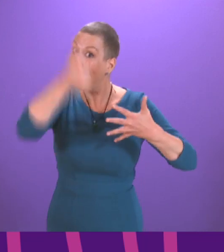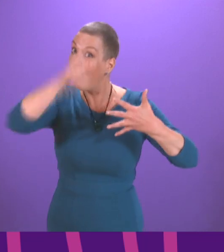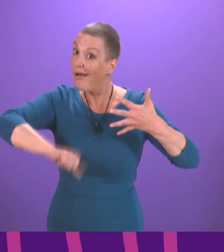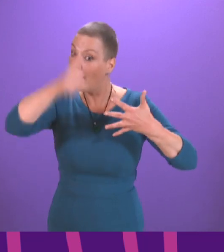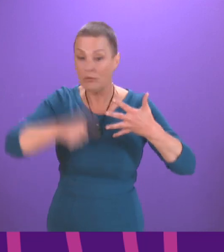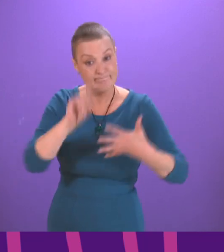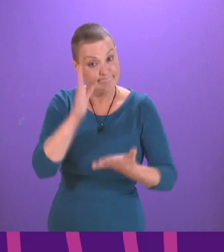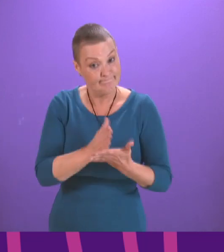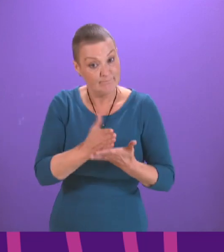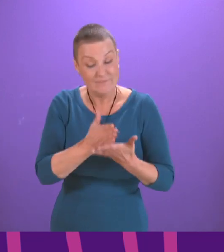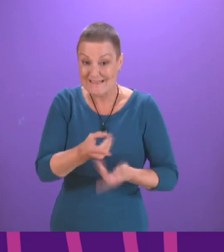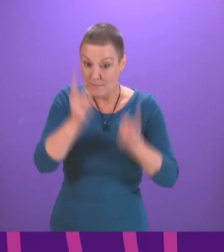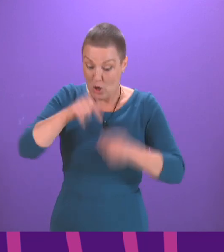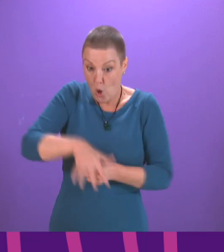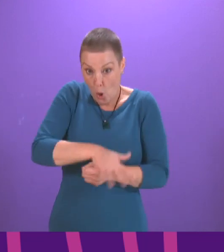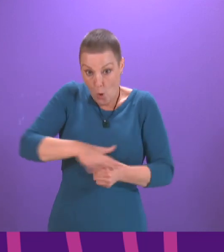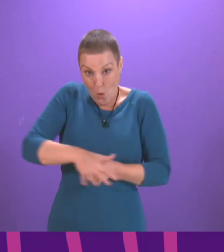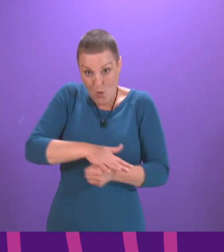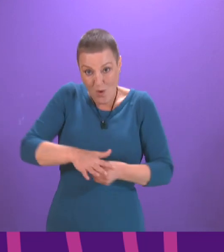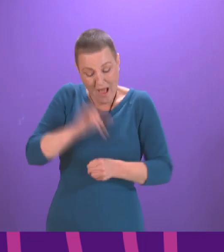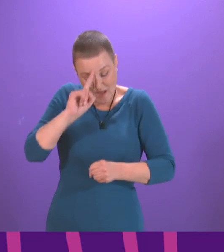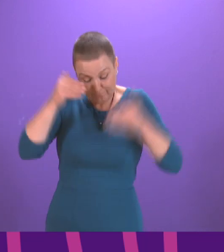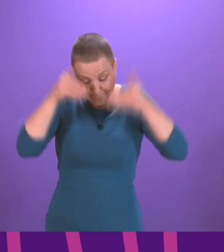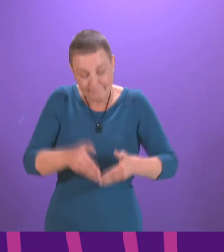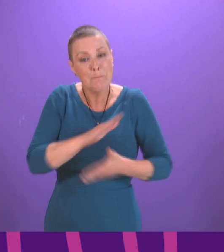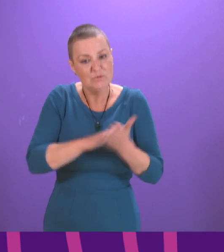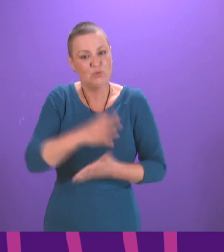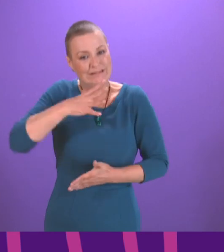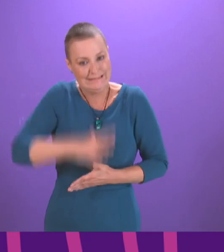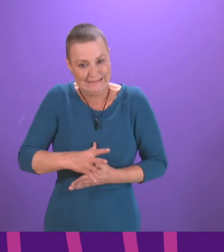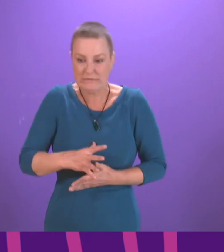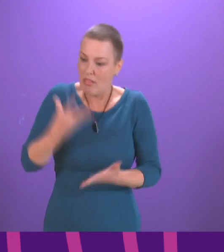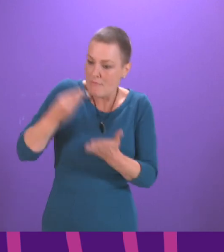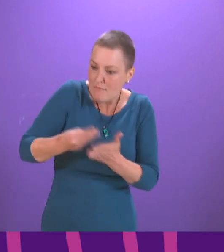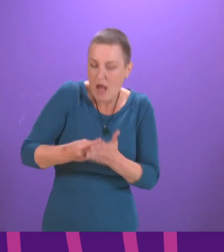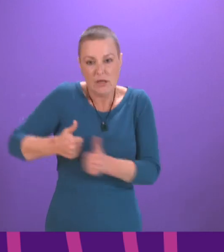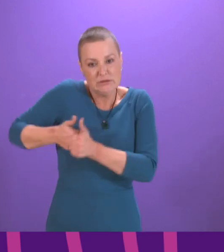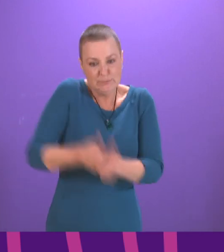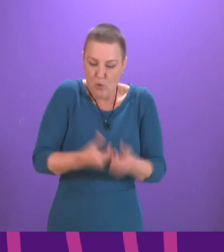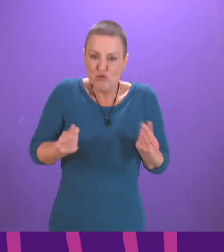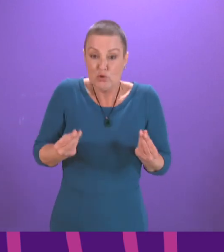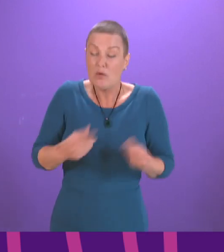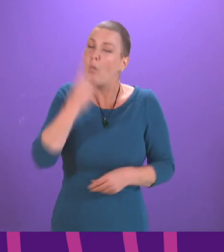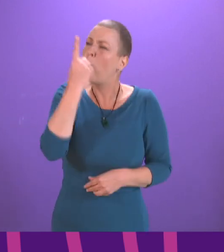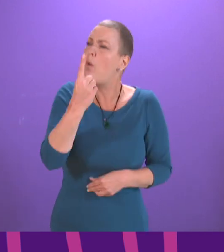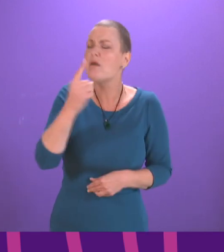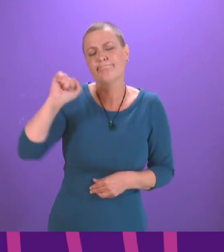a local level, which must mean having the resources to do that work. One Scottish local authority leader said today on the radio that